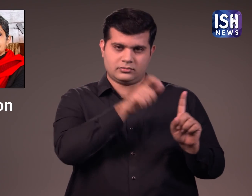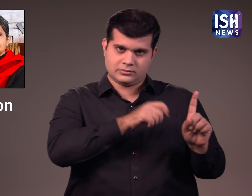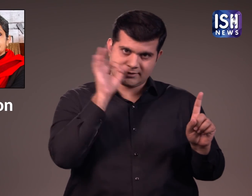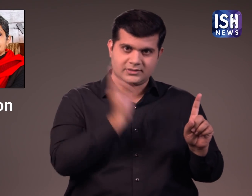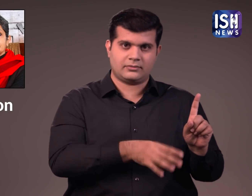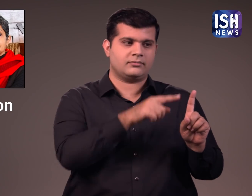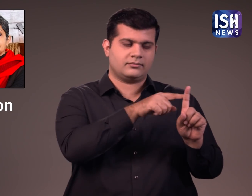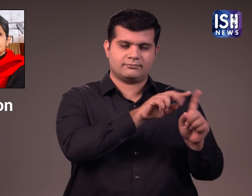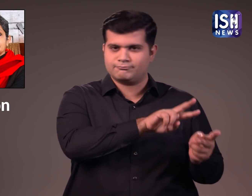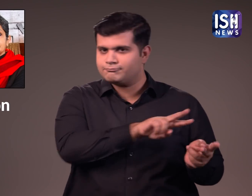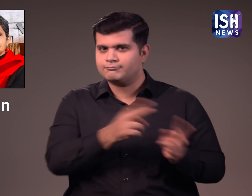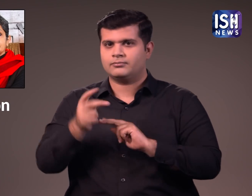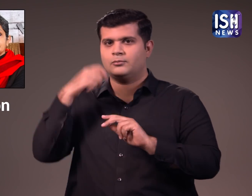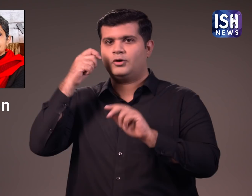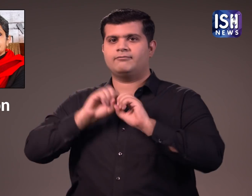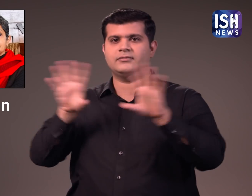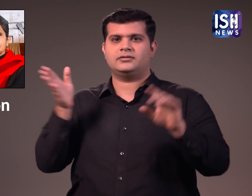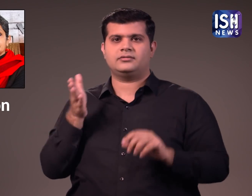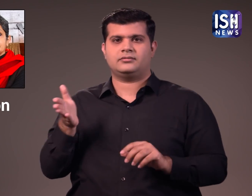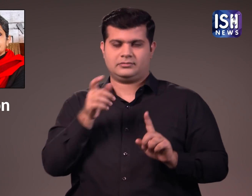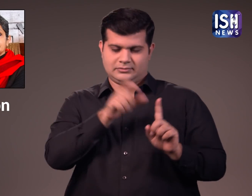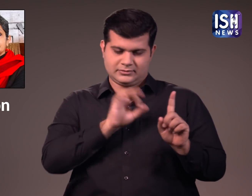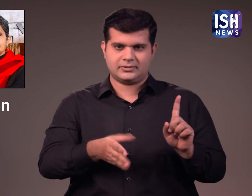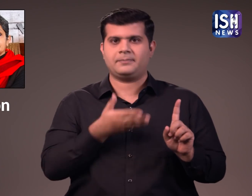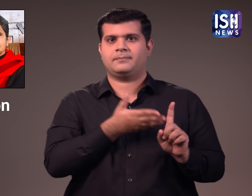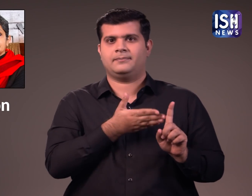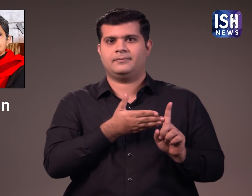The same has been portrayed in the film.